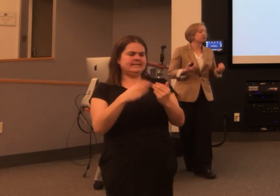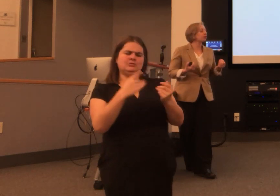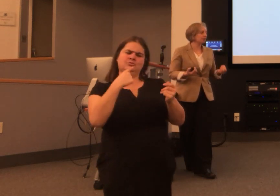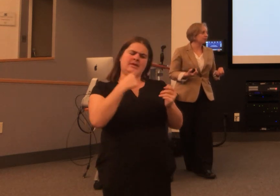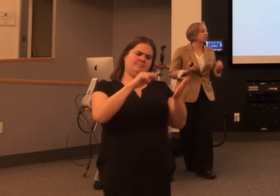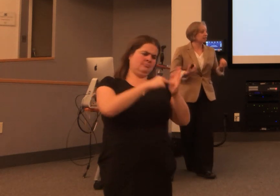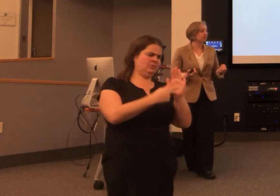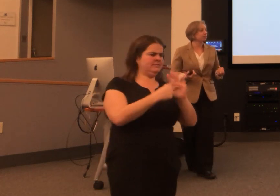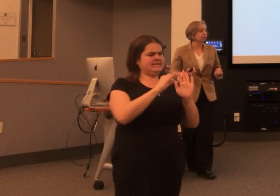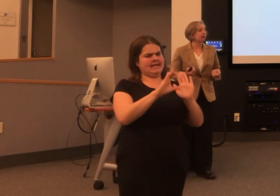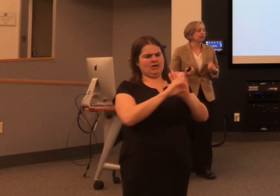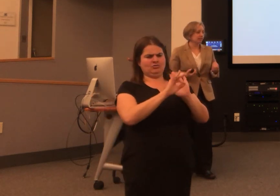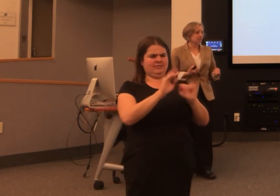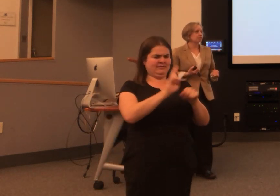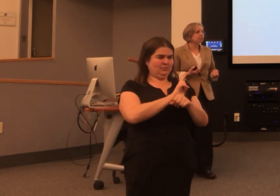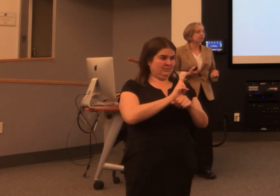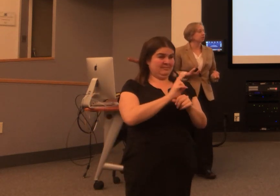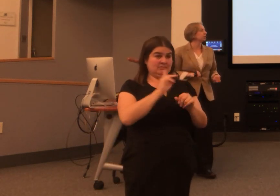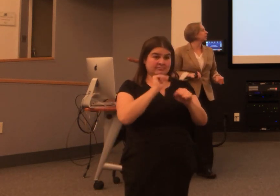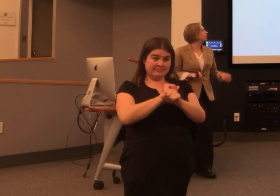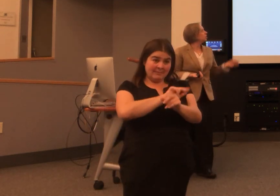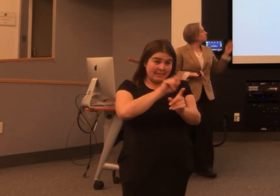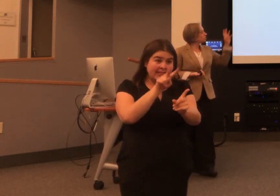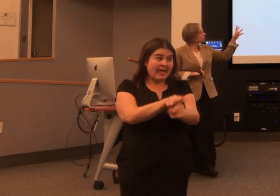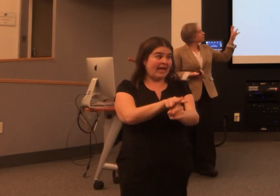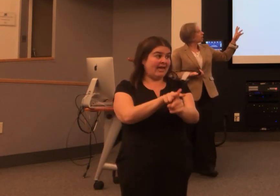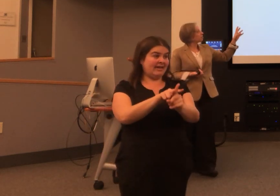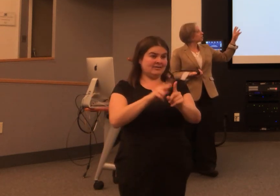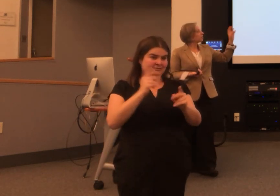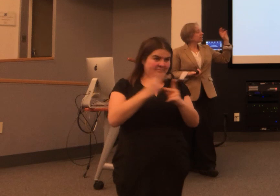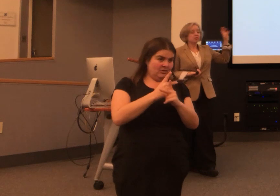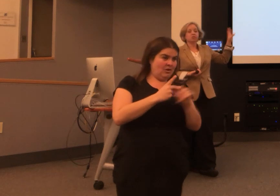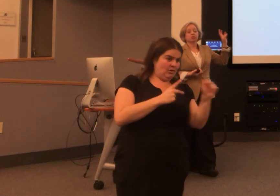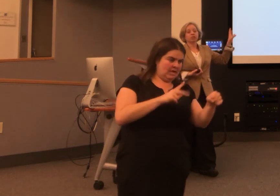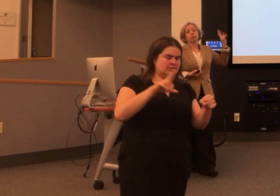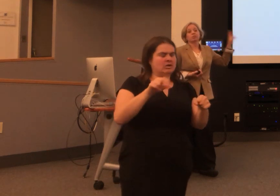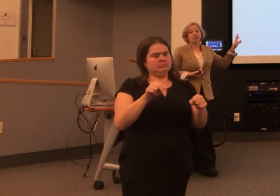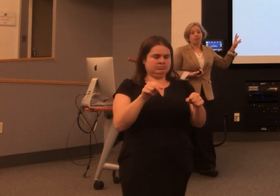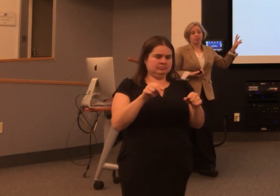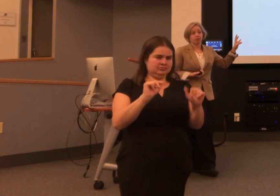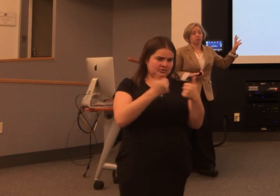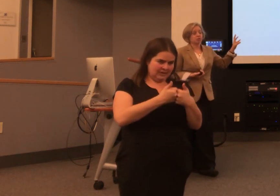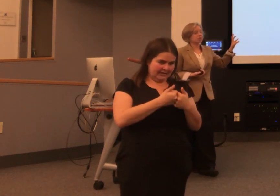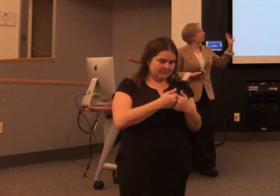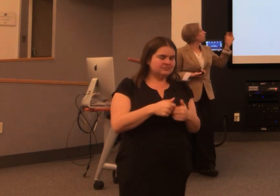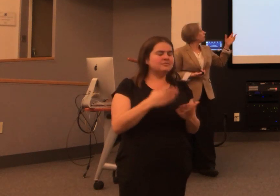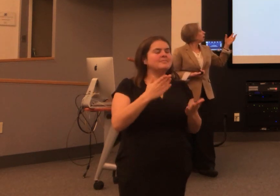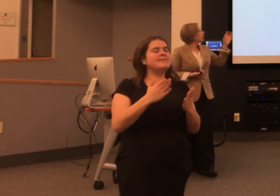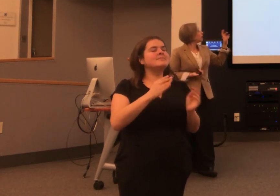but to try to understand it and apply it can be difficult. So sometimes it's easier to look at what's not fair use.